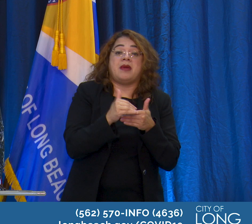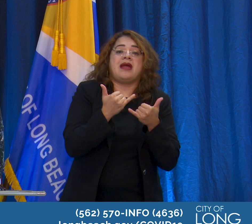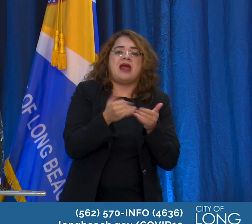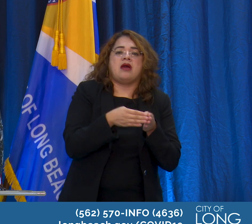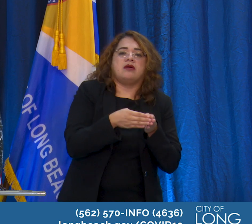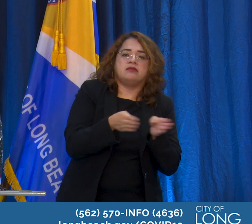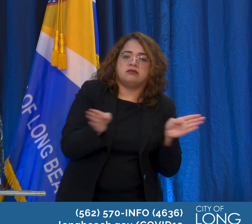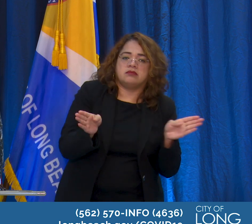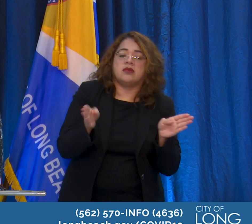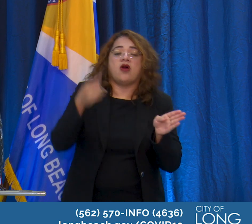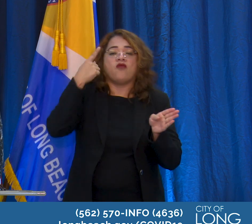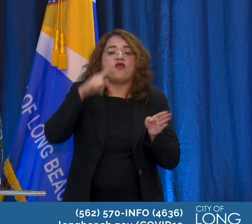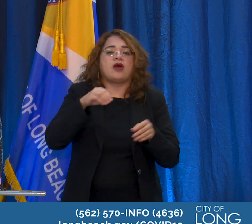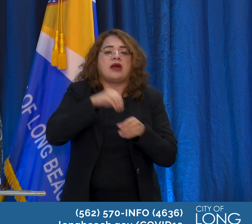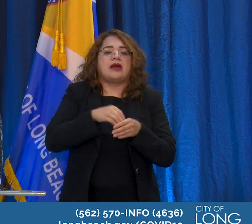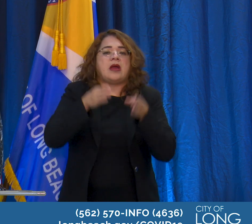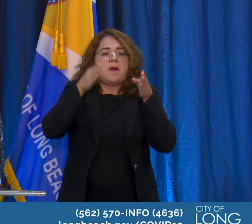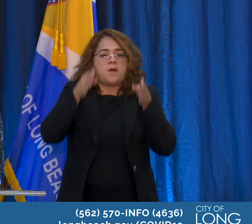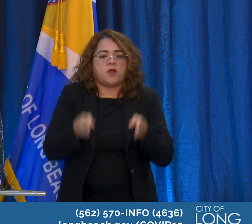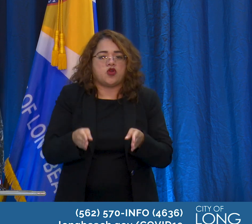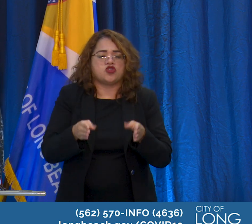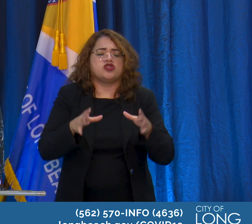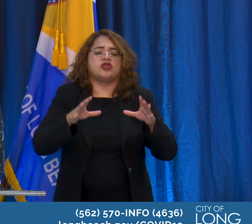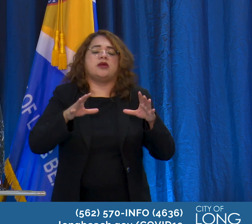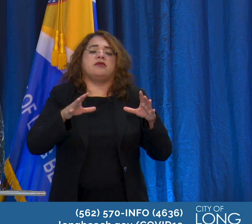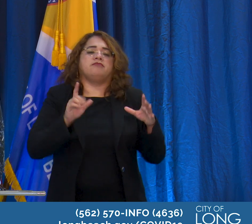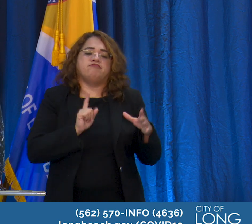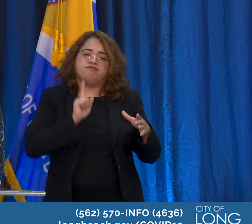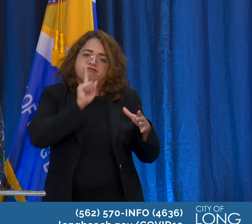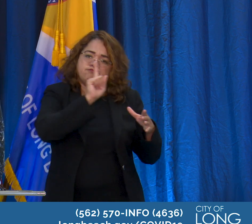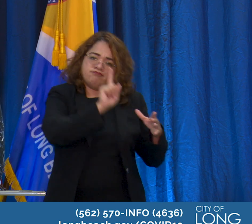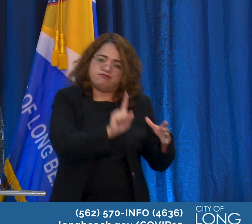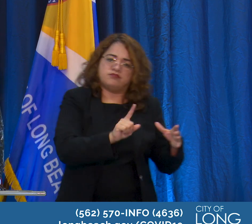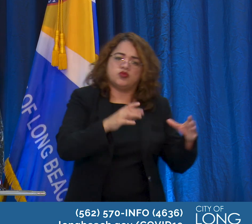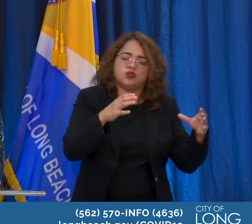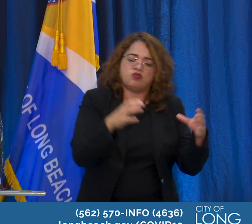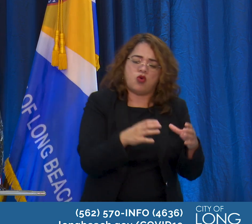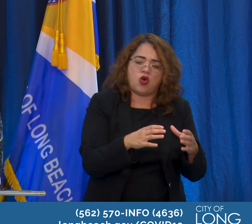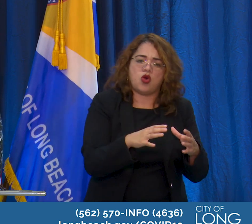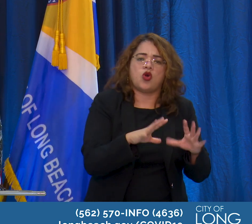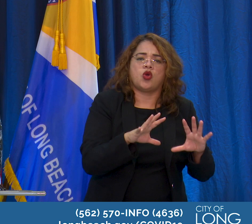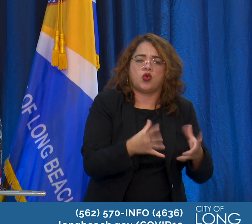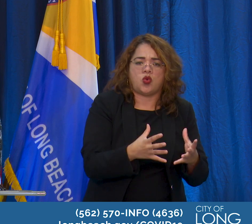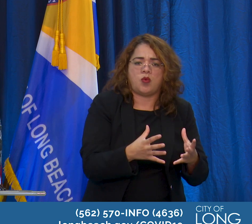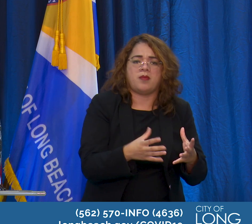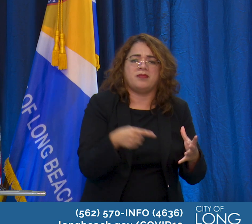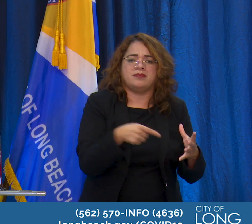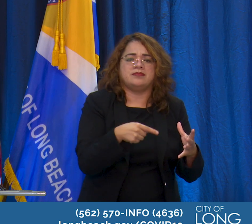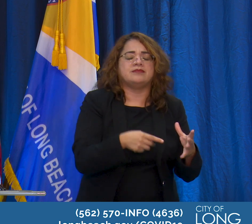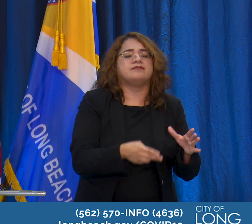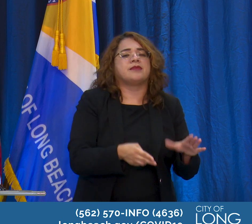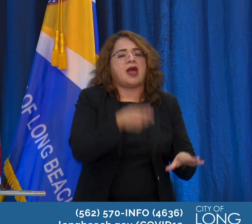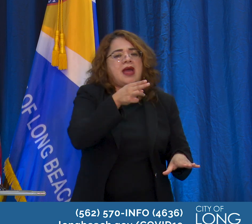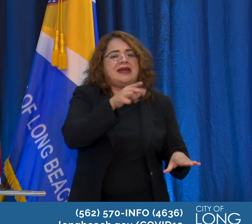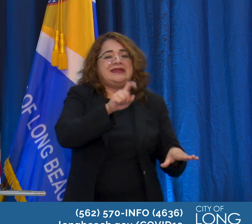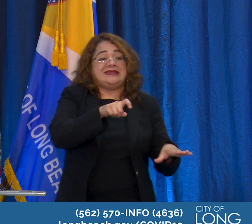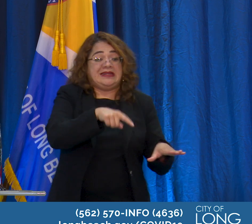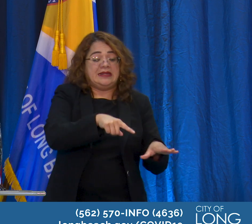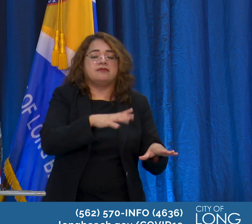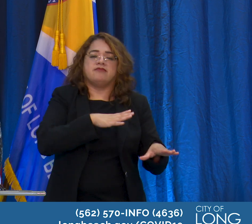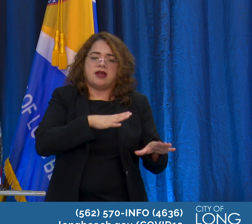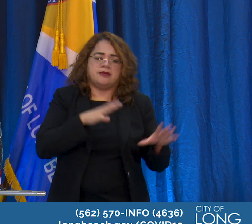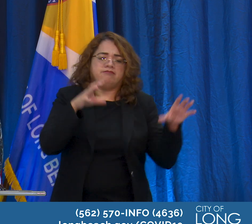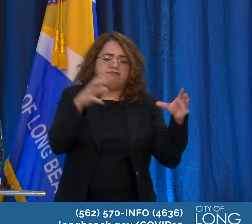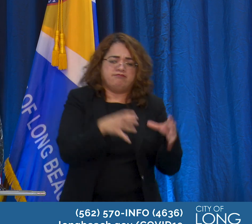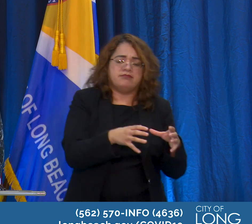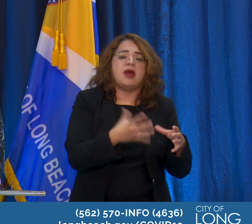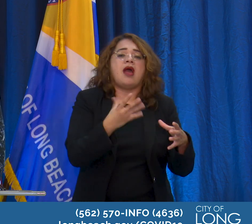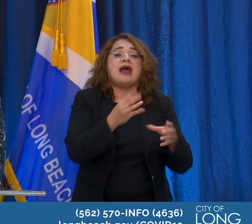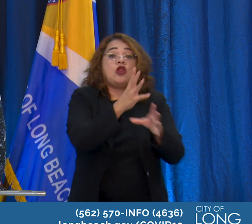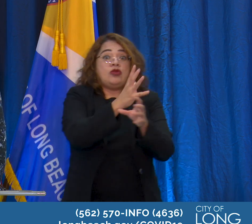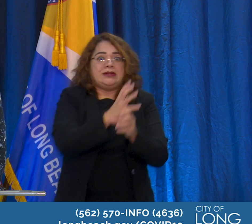person, small groups of students at the highest need to receive in person services.